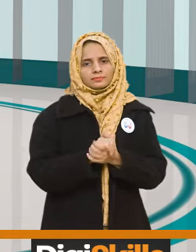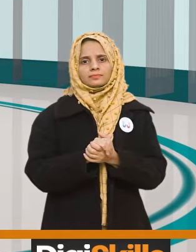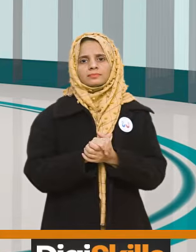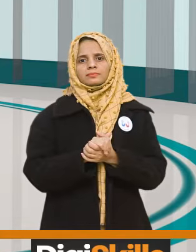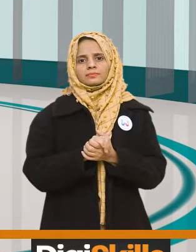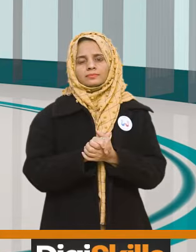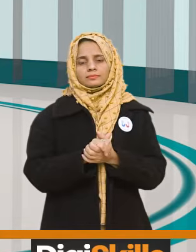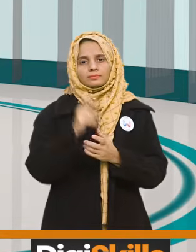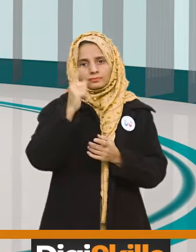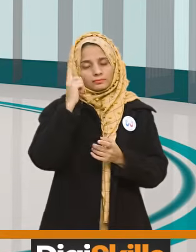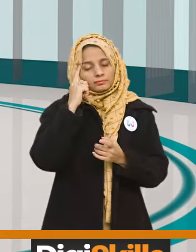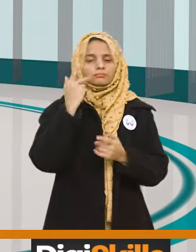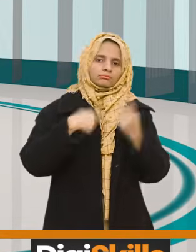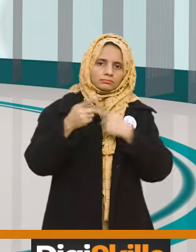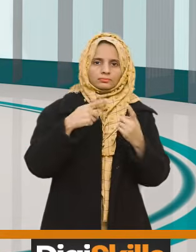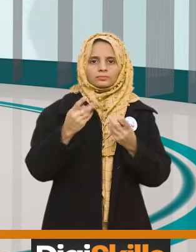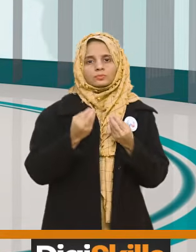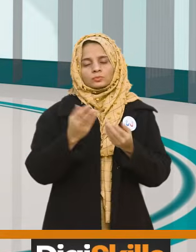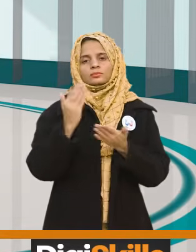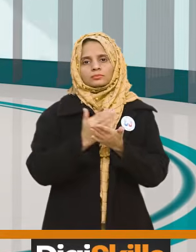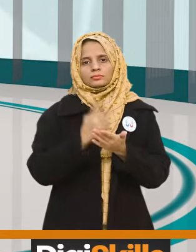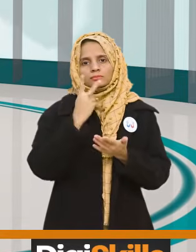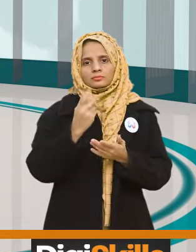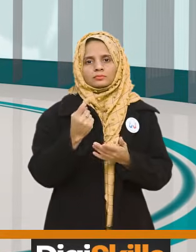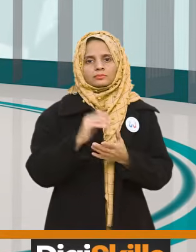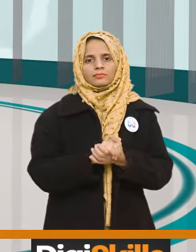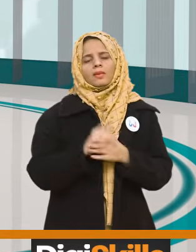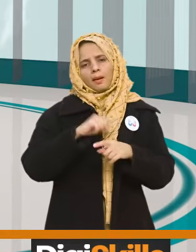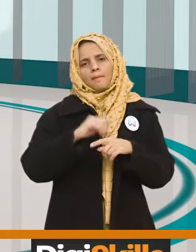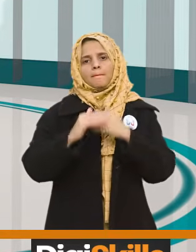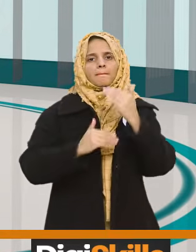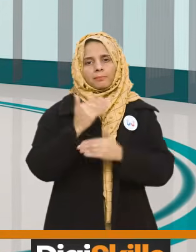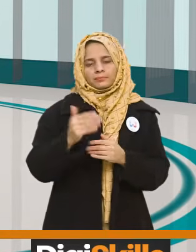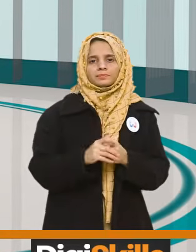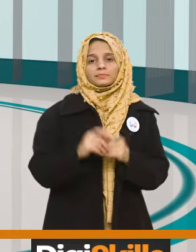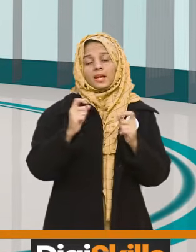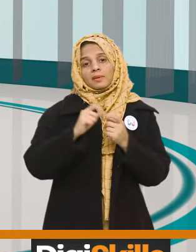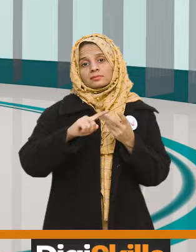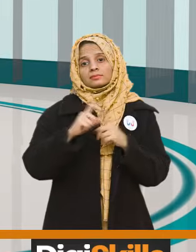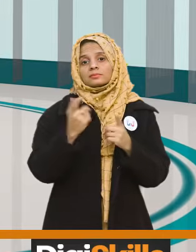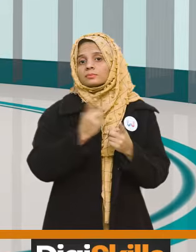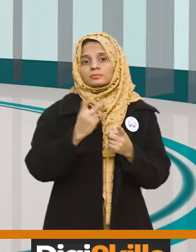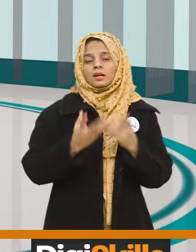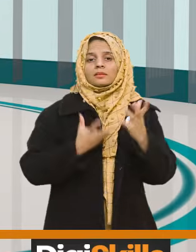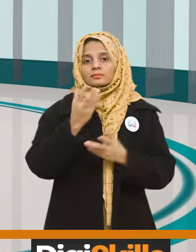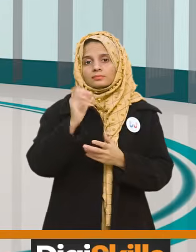your behavior in a bid response. After all, bidding is all about Psychology, right?